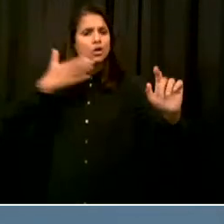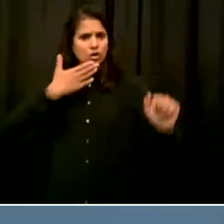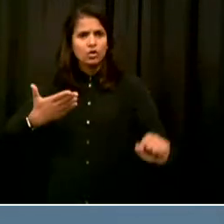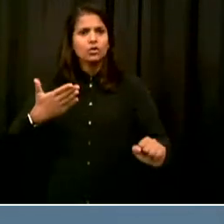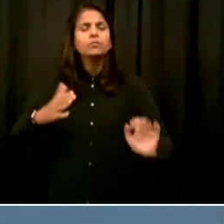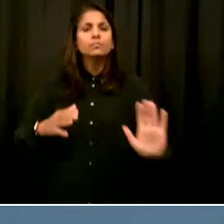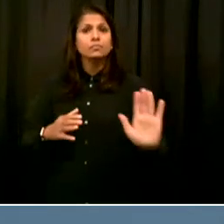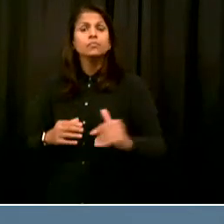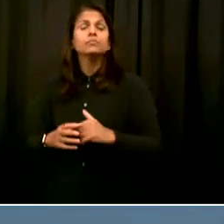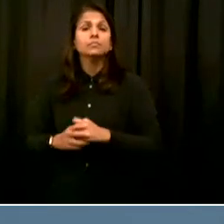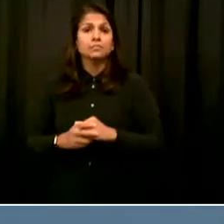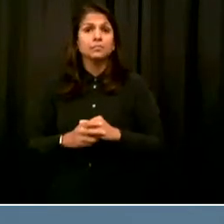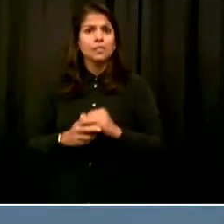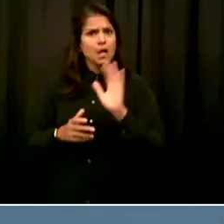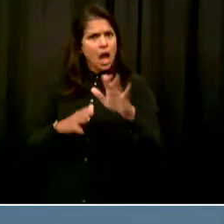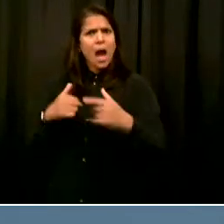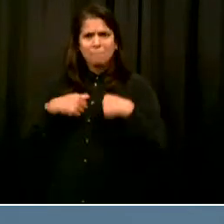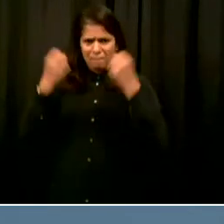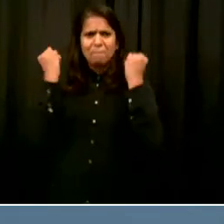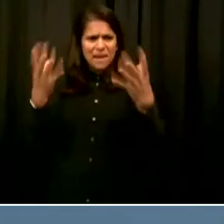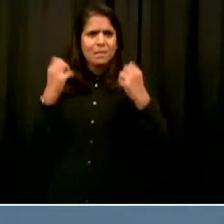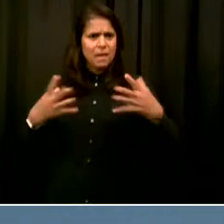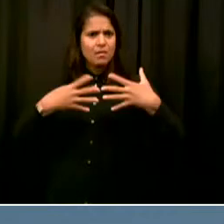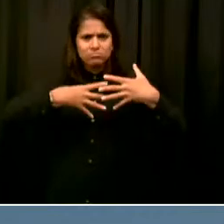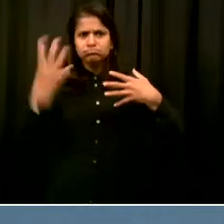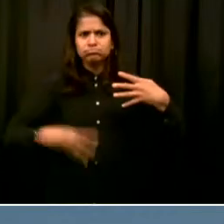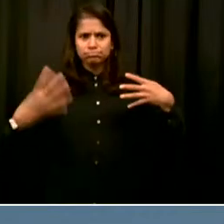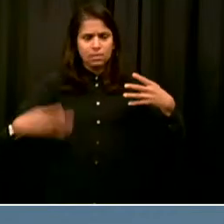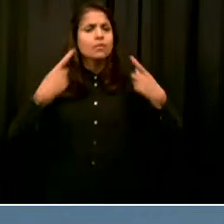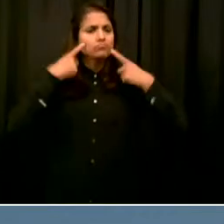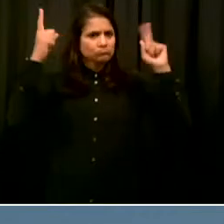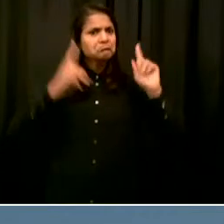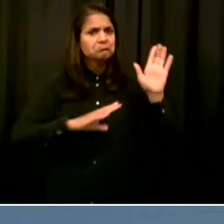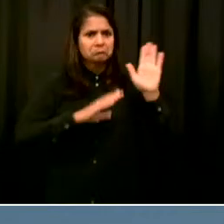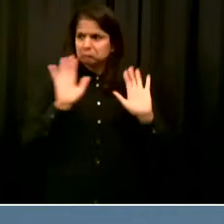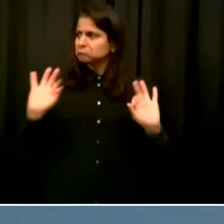HAVING BEEN DIAGNOSED ISOLATING